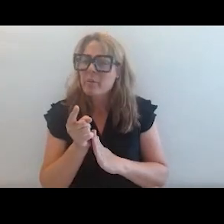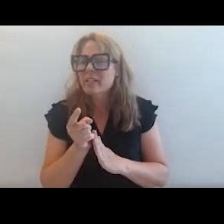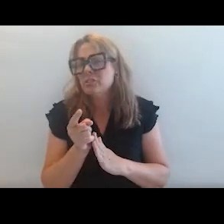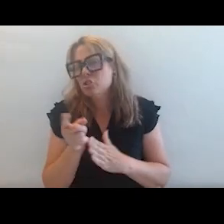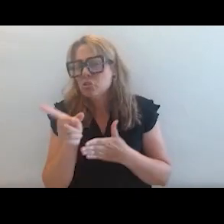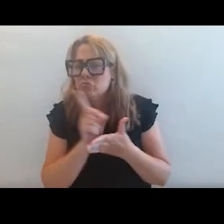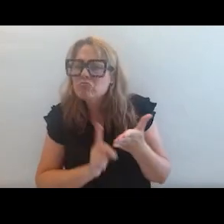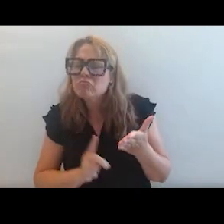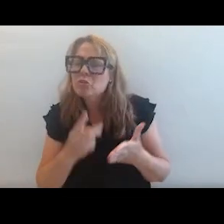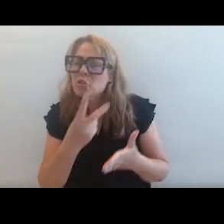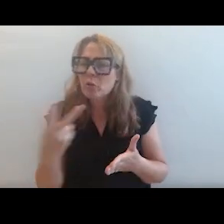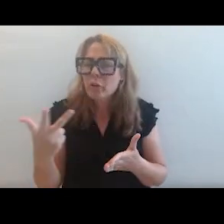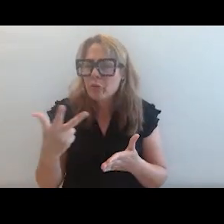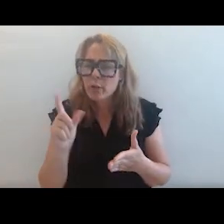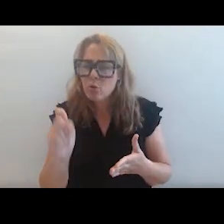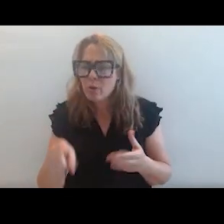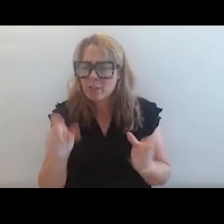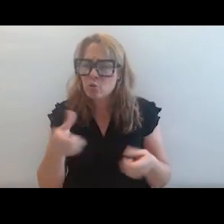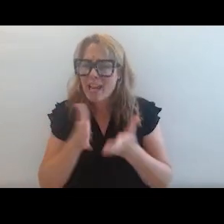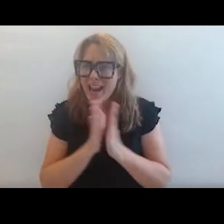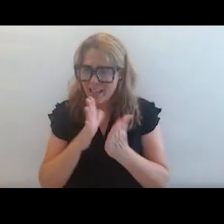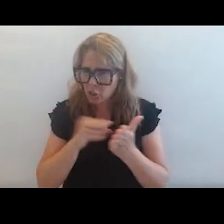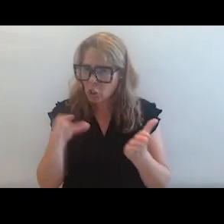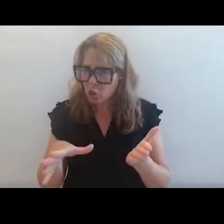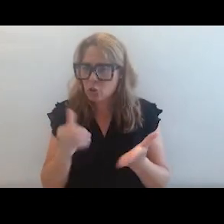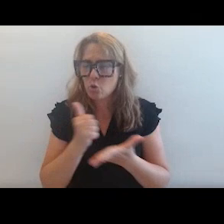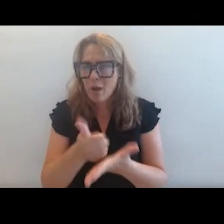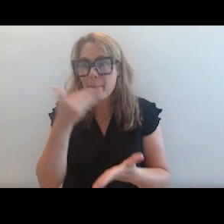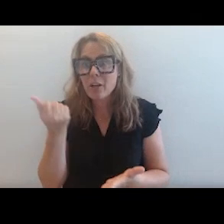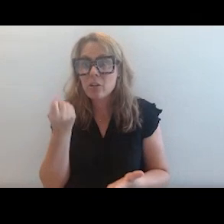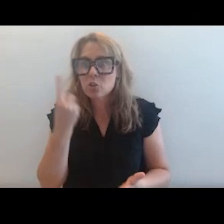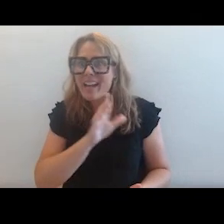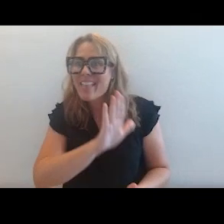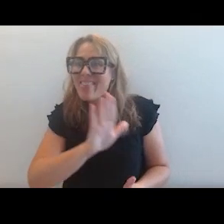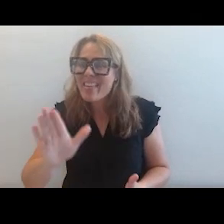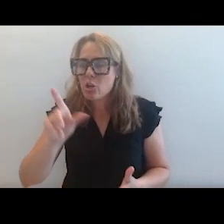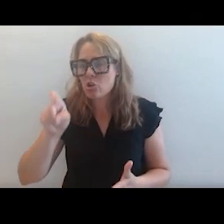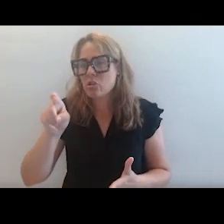two to three questions you could ask your learners to better understand their needs.